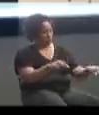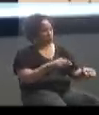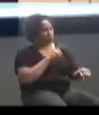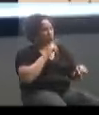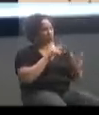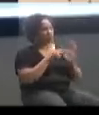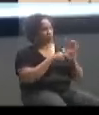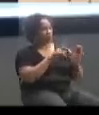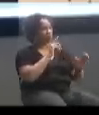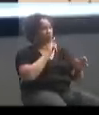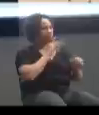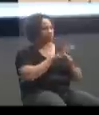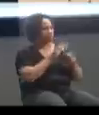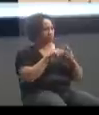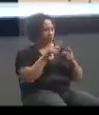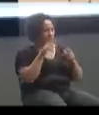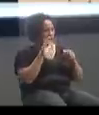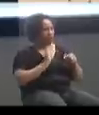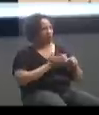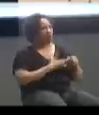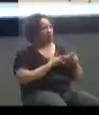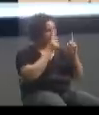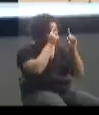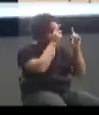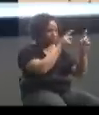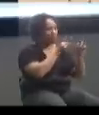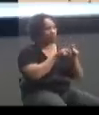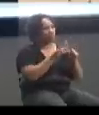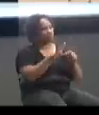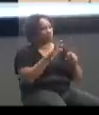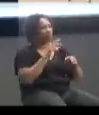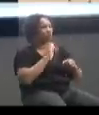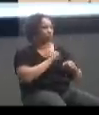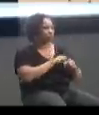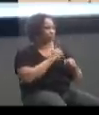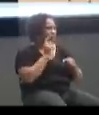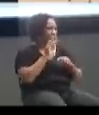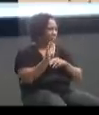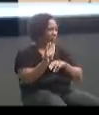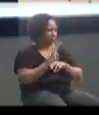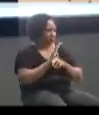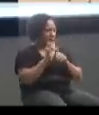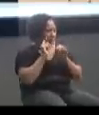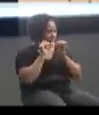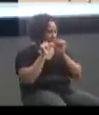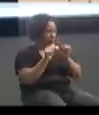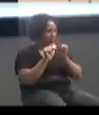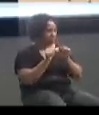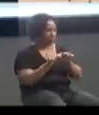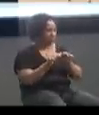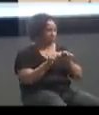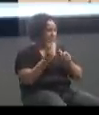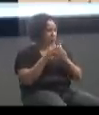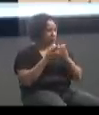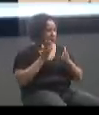YOUR BEING HERE REFLECTS YOUR COMMITMENT TO THE CAUSE AND YOUR APPRECIATION OF THE BUSINESS CASE FOR SUSTAINABILITY.